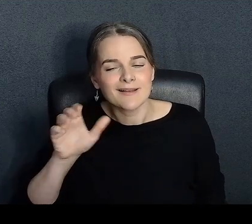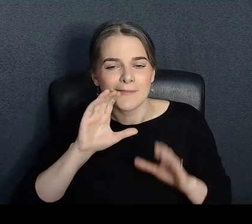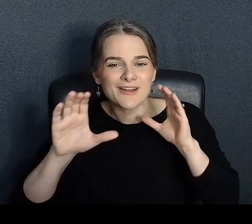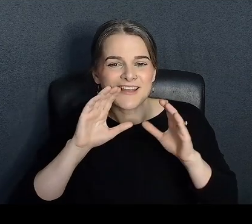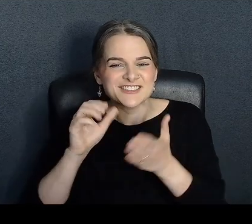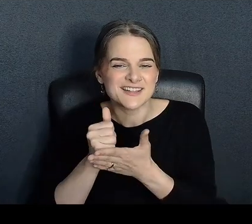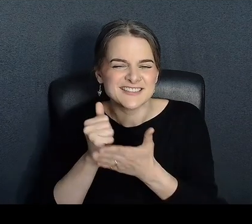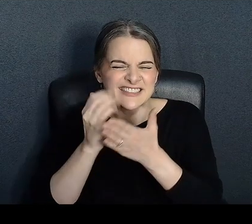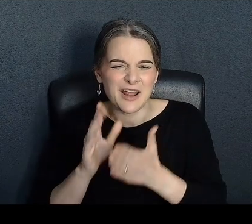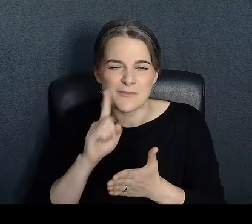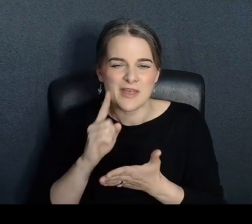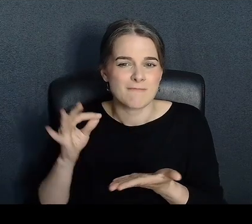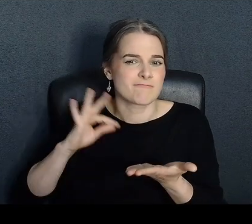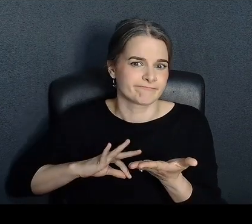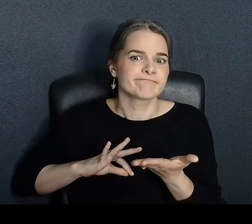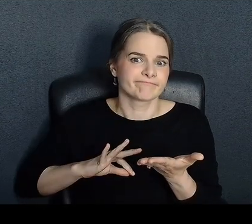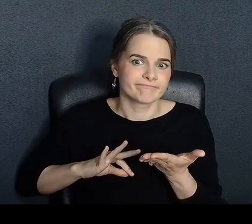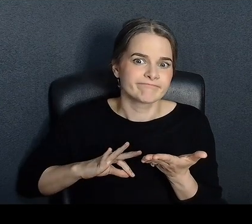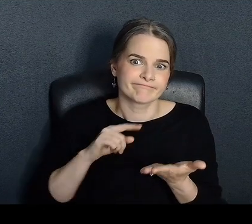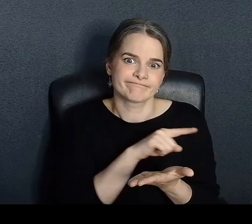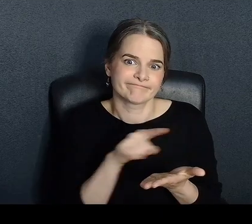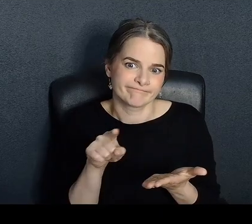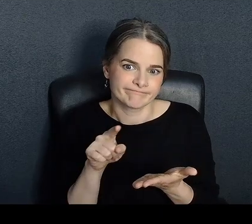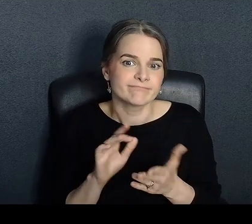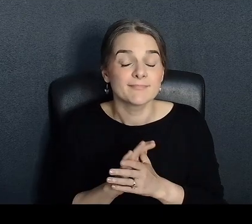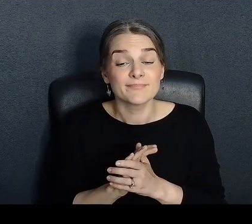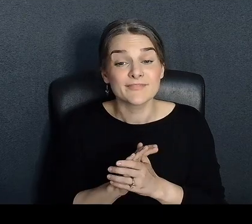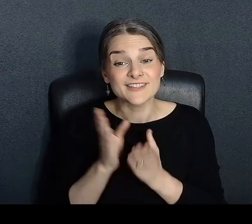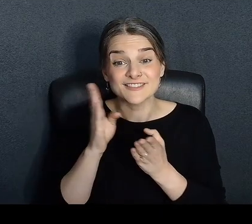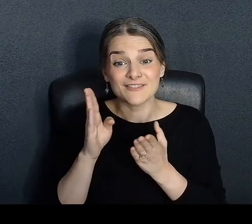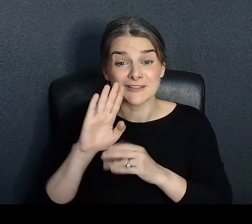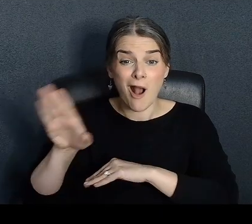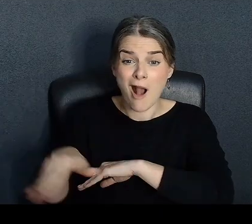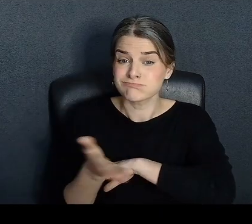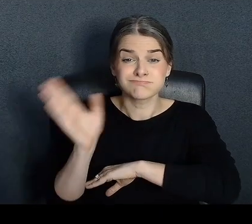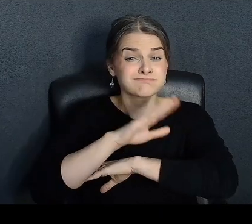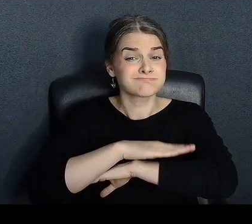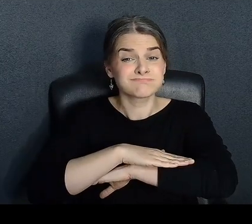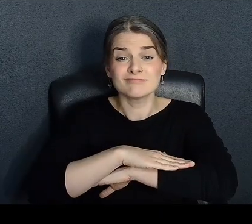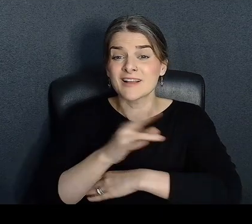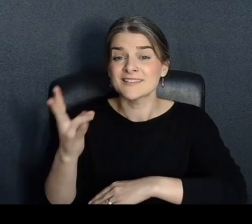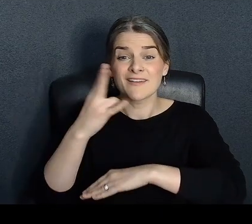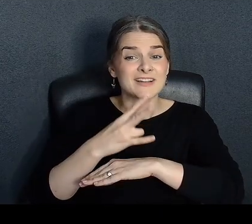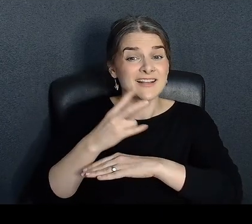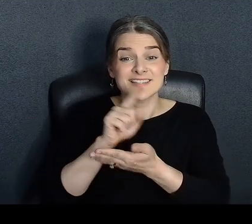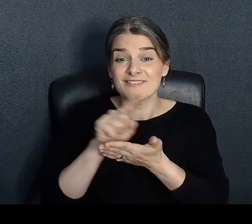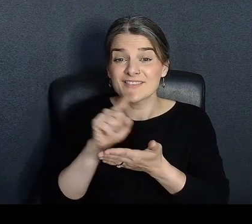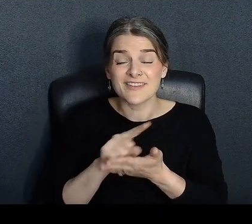This service is 24 hours a day, 7 days a week, 365 days a year.